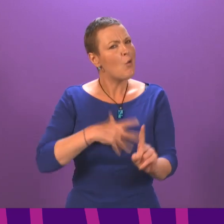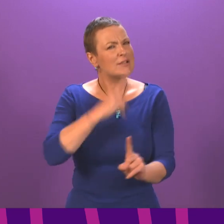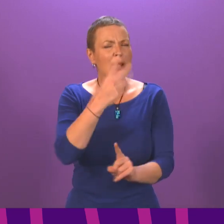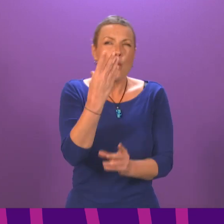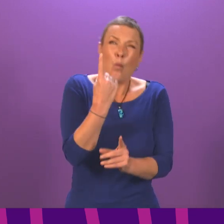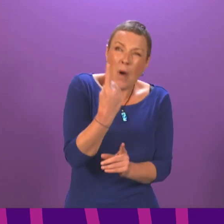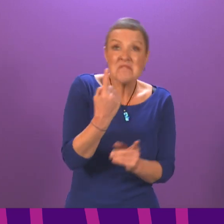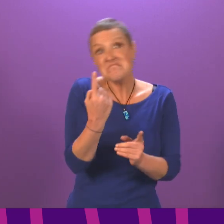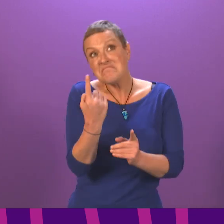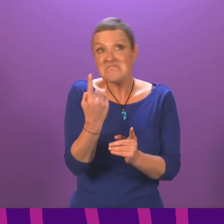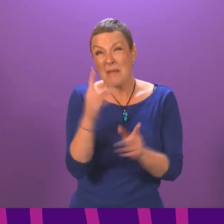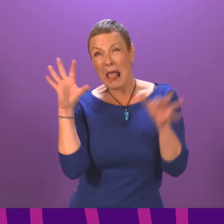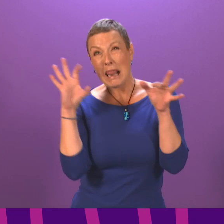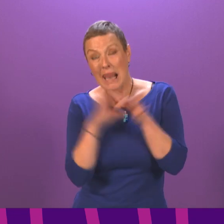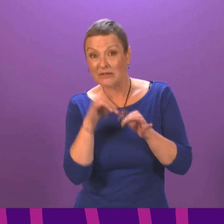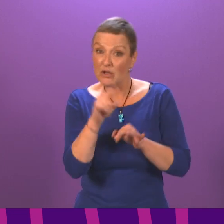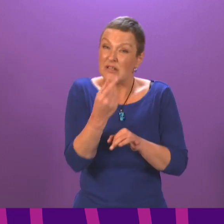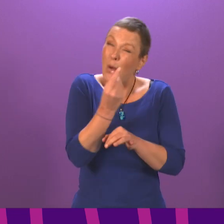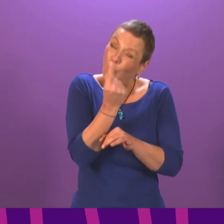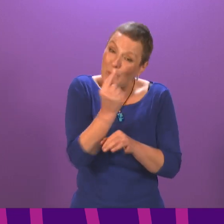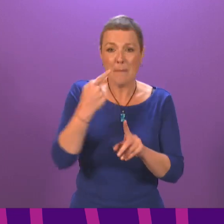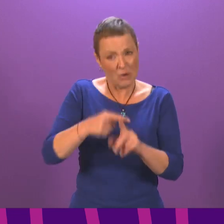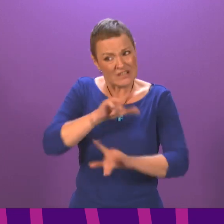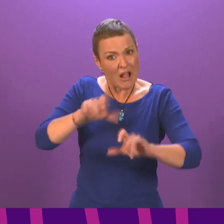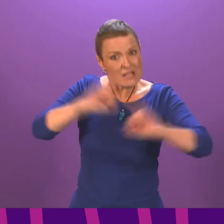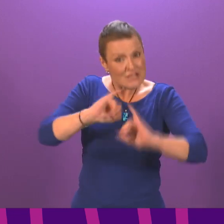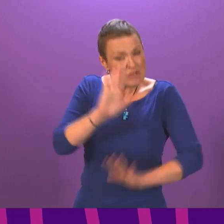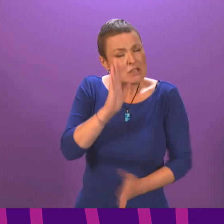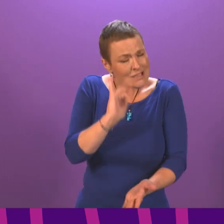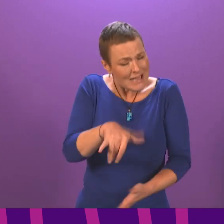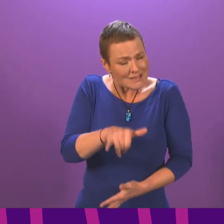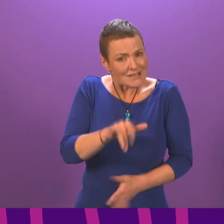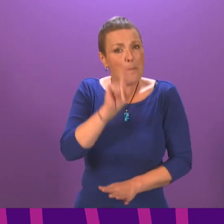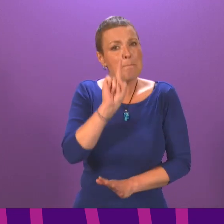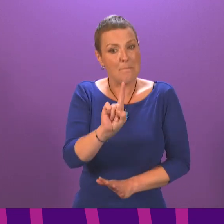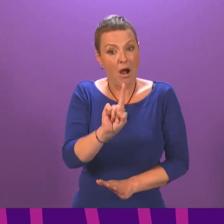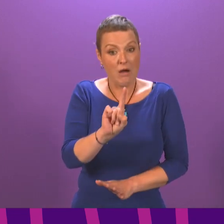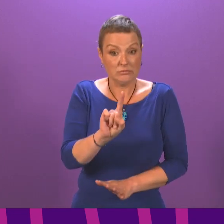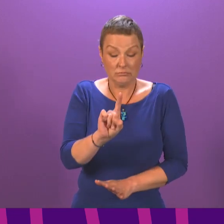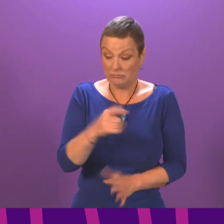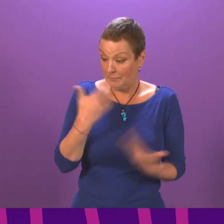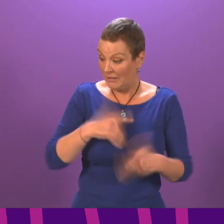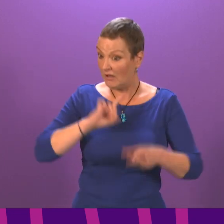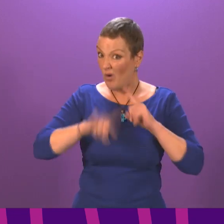Without taking away from the seriousness of the situation, I can perhaps say one more